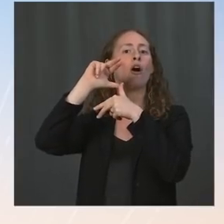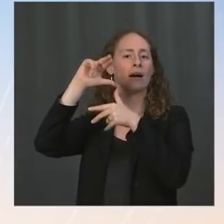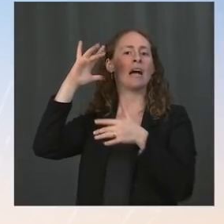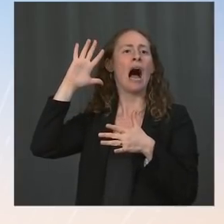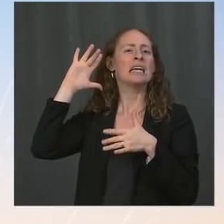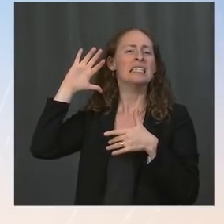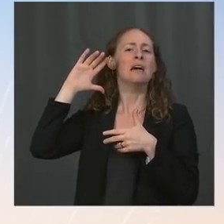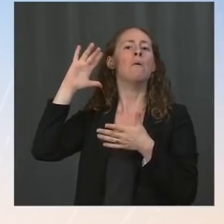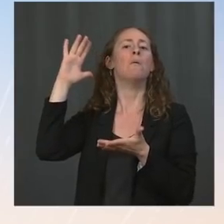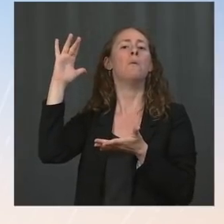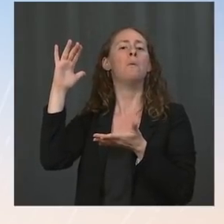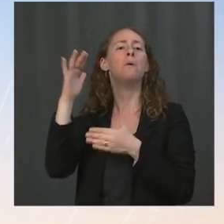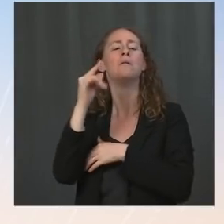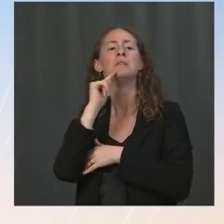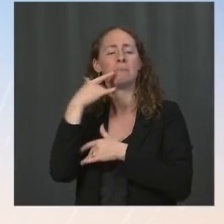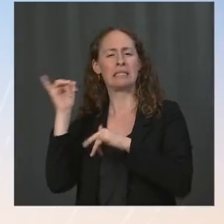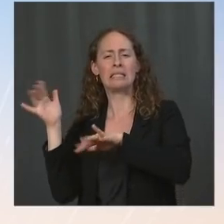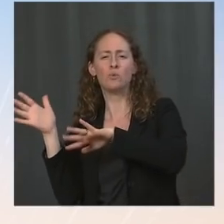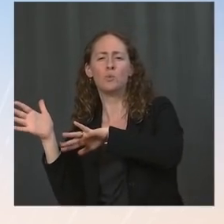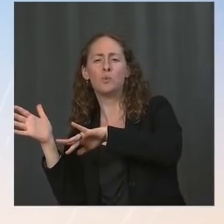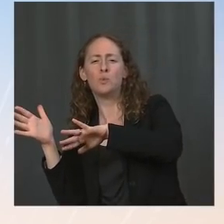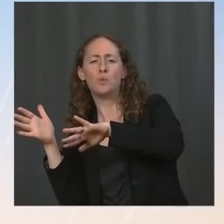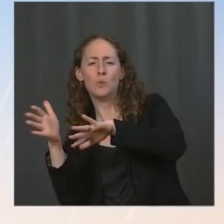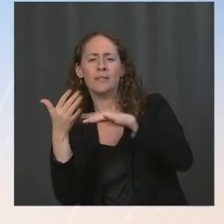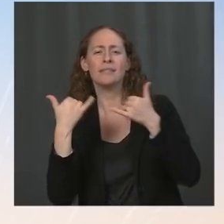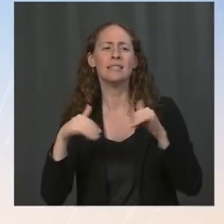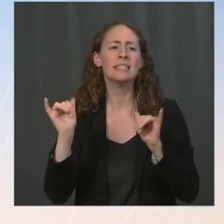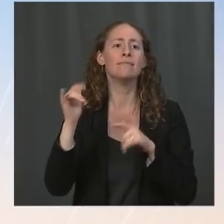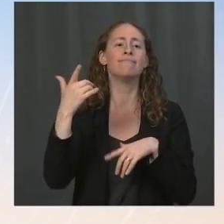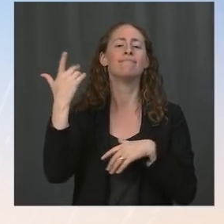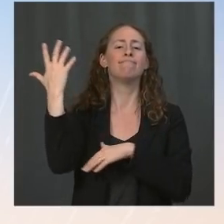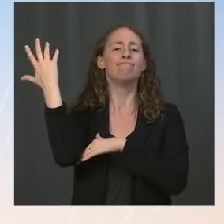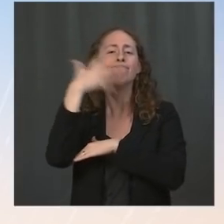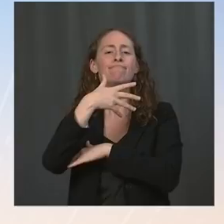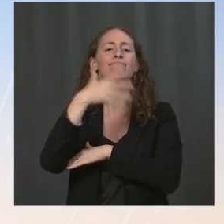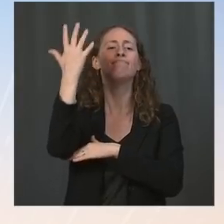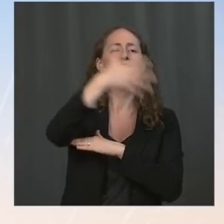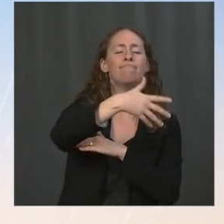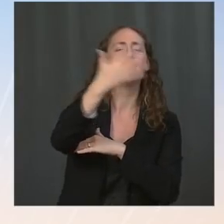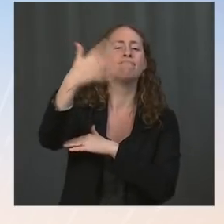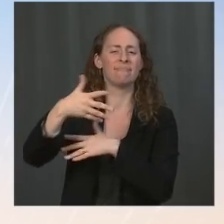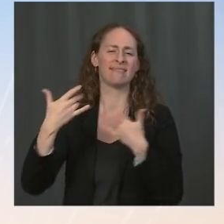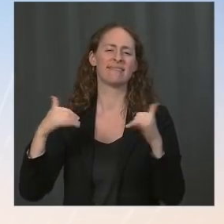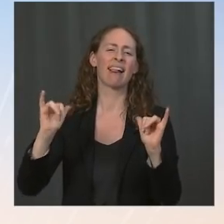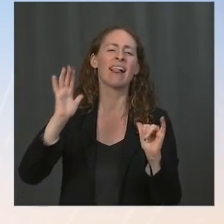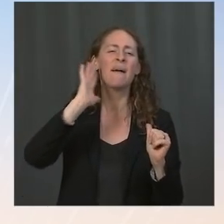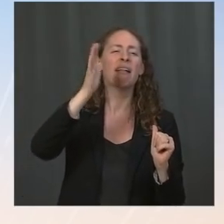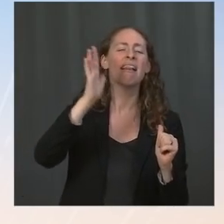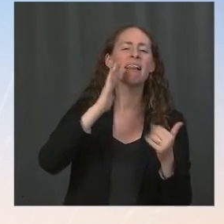and power outages as the storm moves to -- moves Northeast. And Ida will continue to produce heavy rainfall,